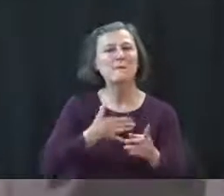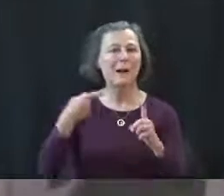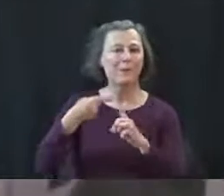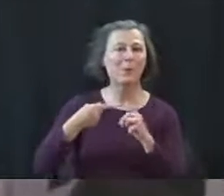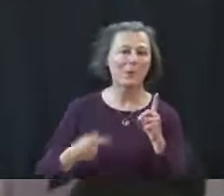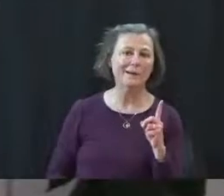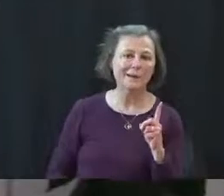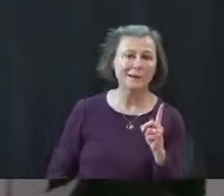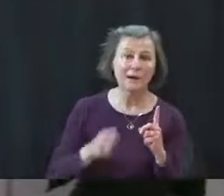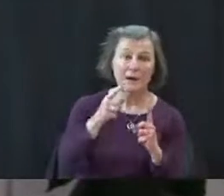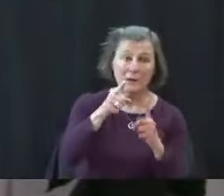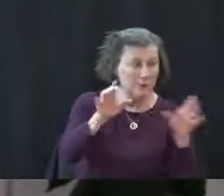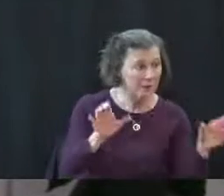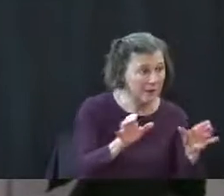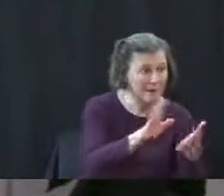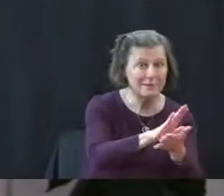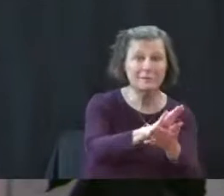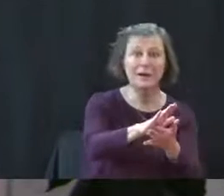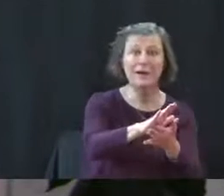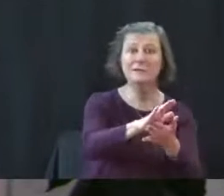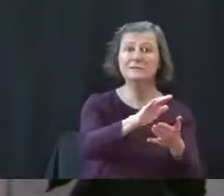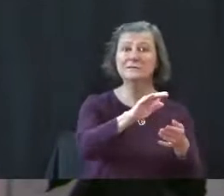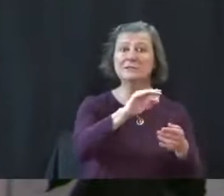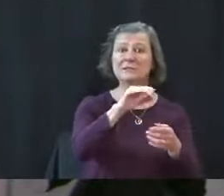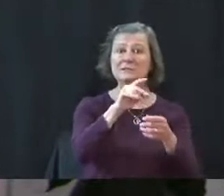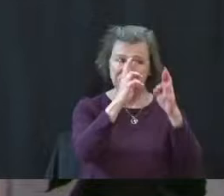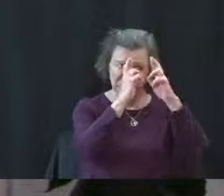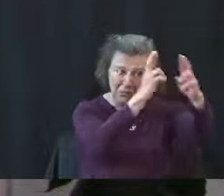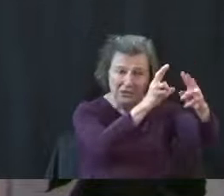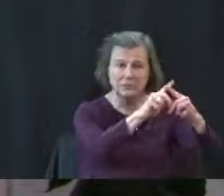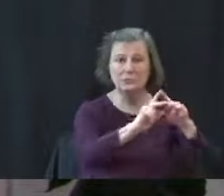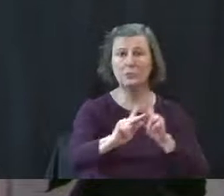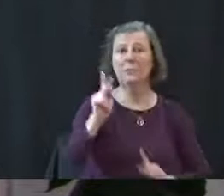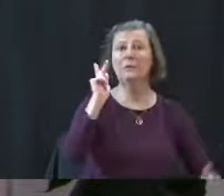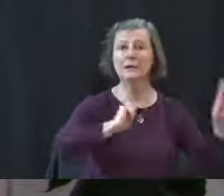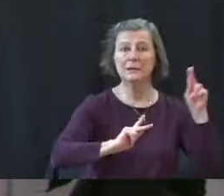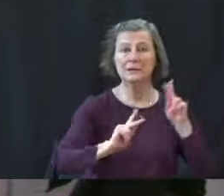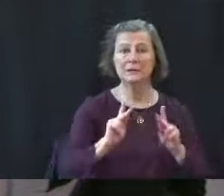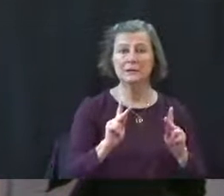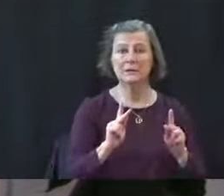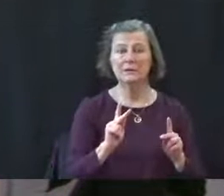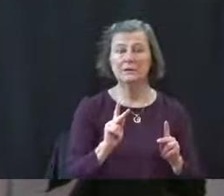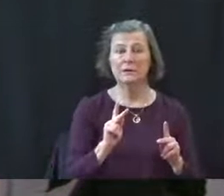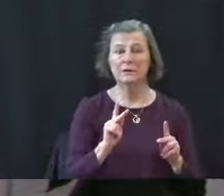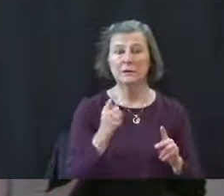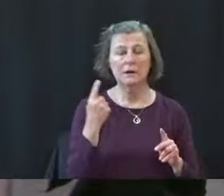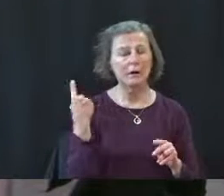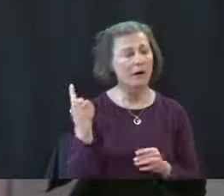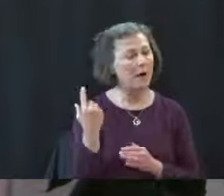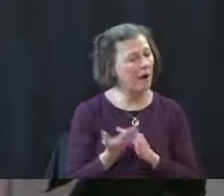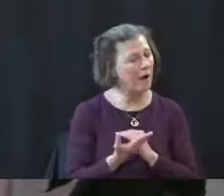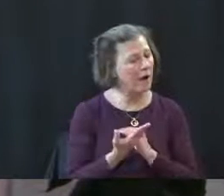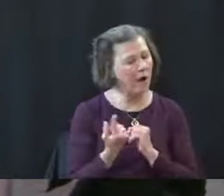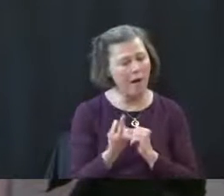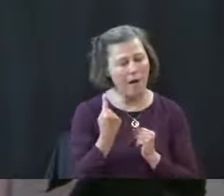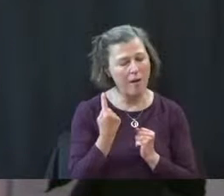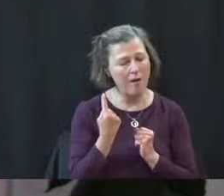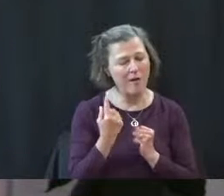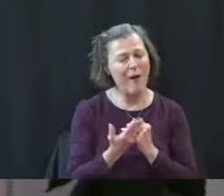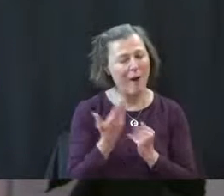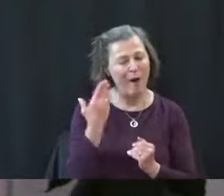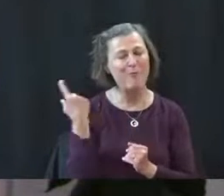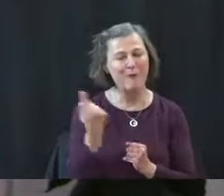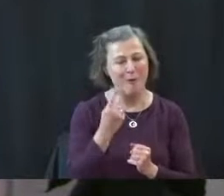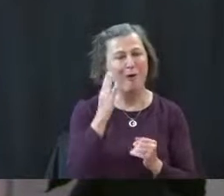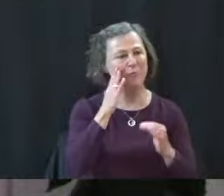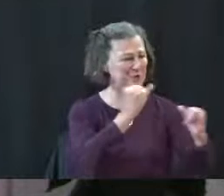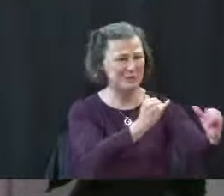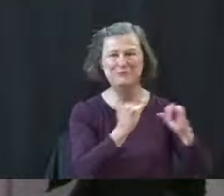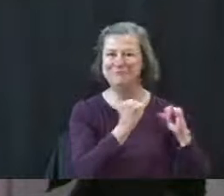If you treat people with decency and respect they will almost always do likewise and when